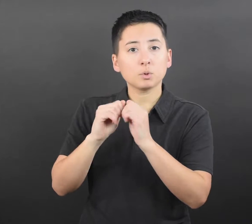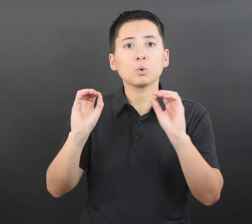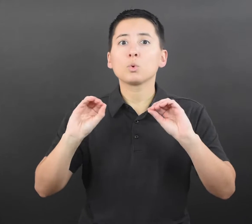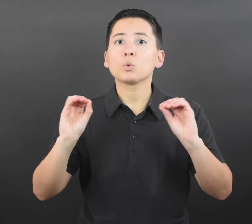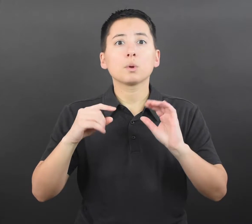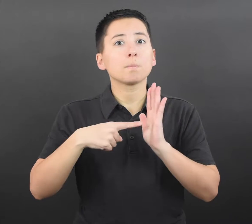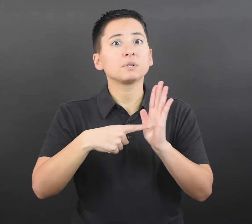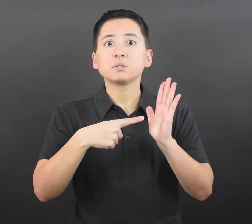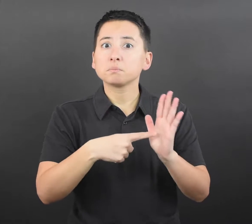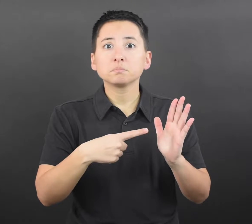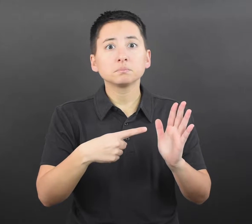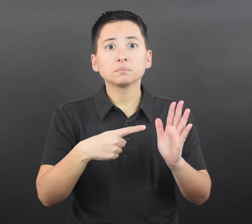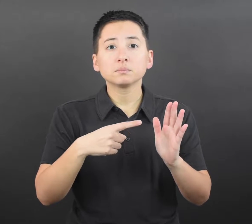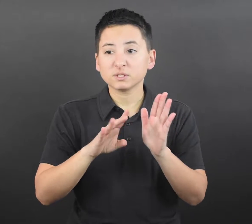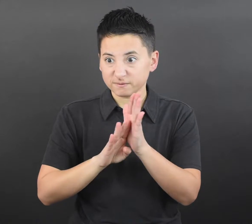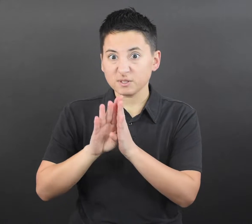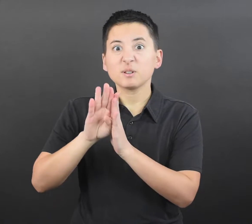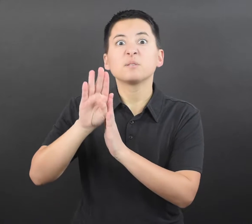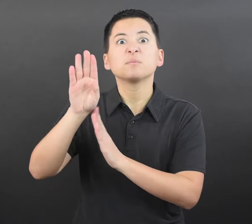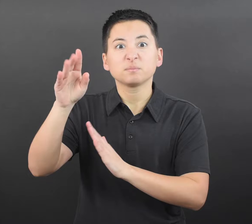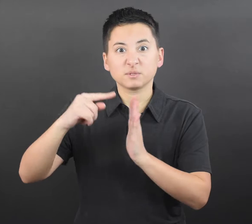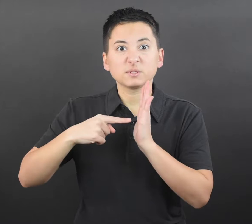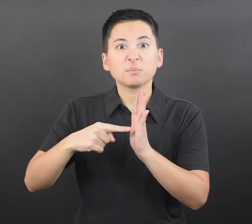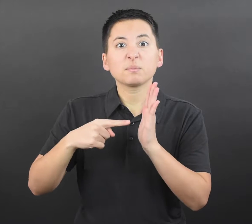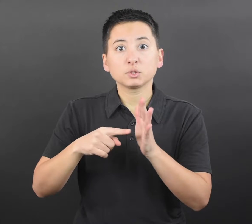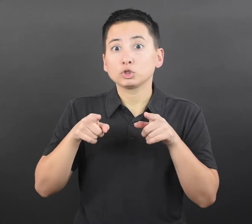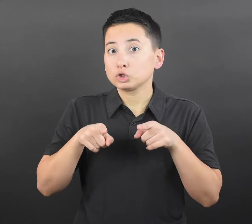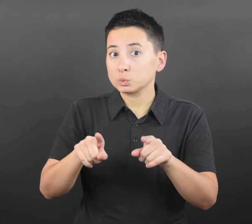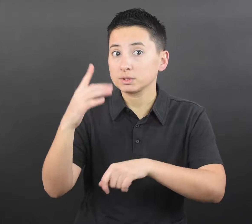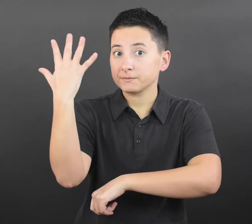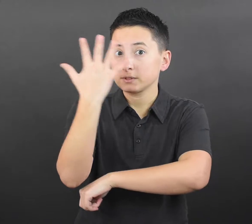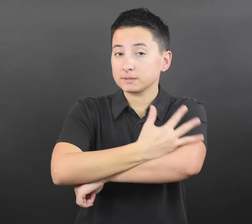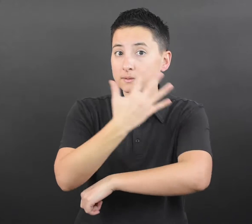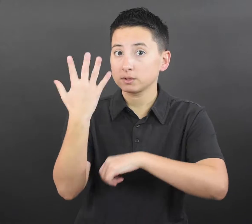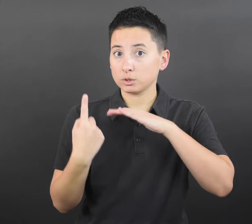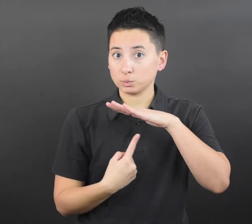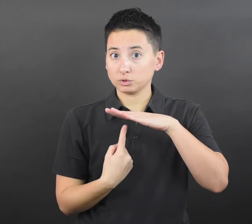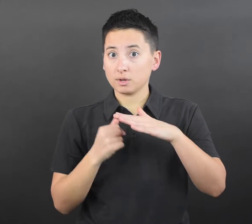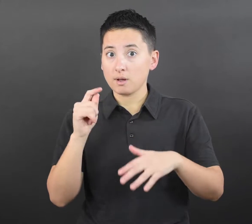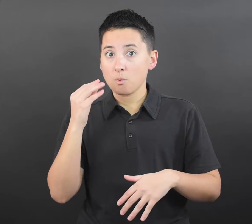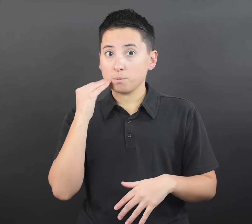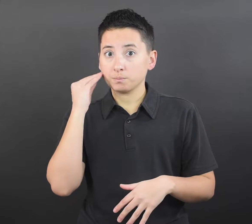If the person does not feel better at the end of five days, they should continue to stay home